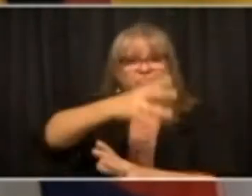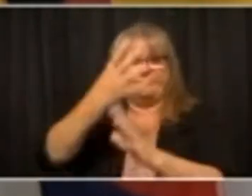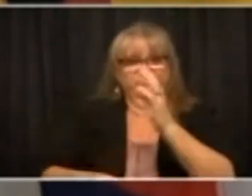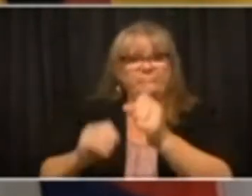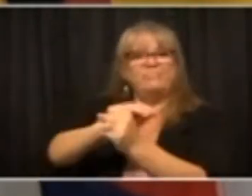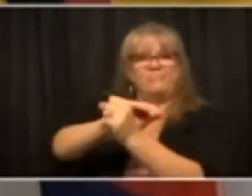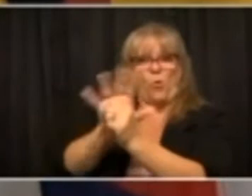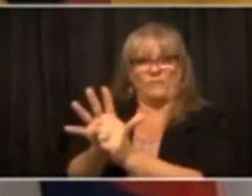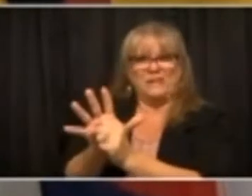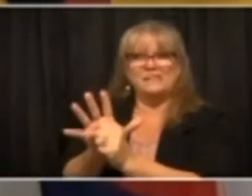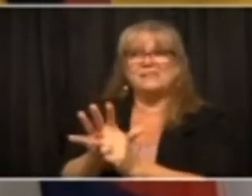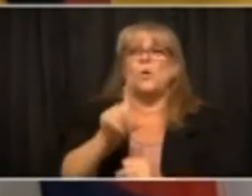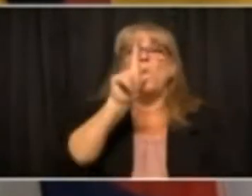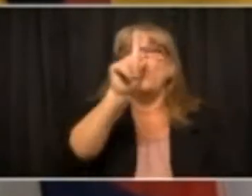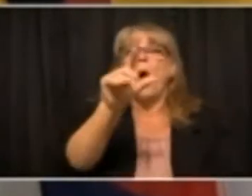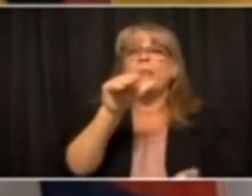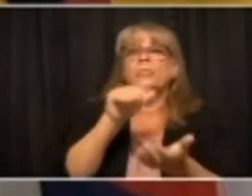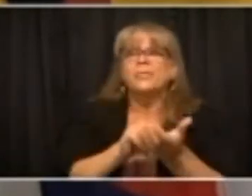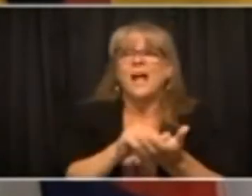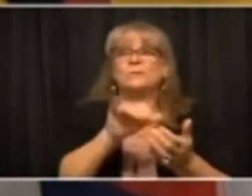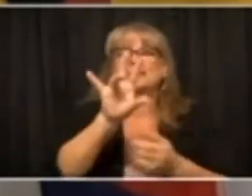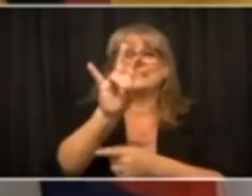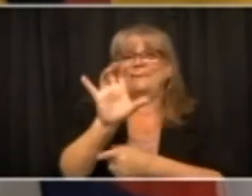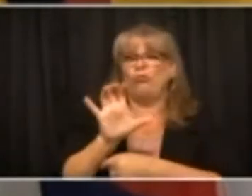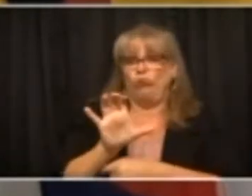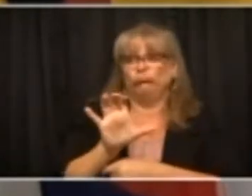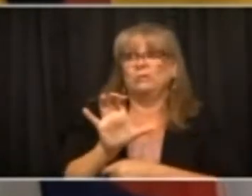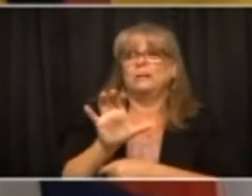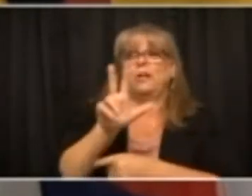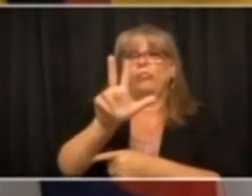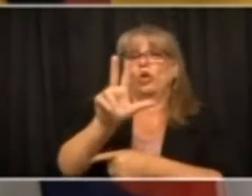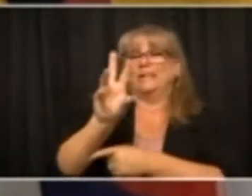from coronavirus effects in our state and and we